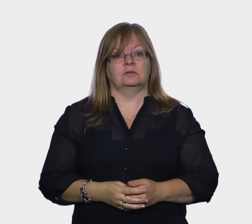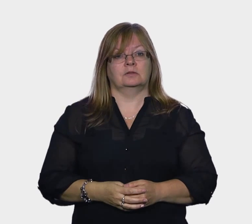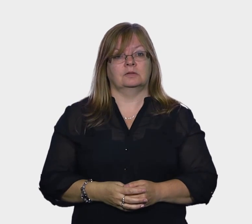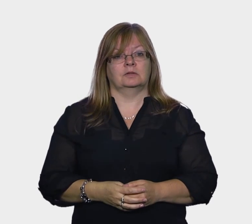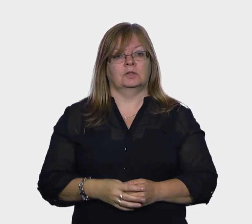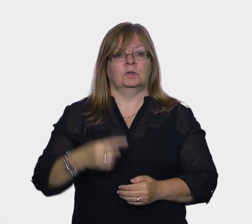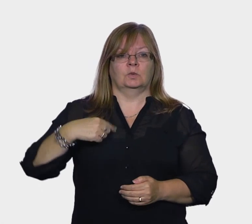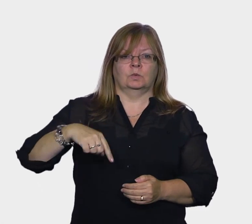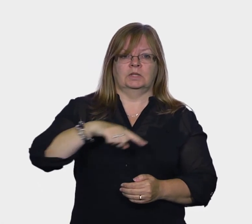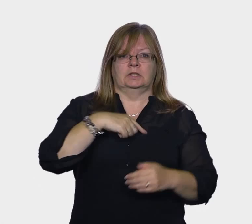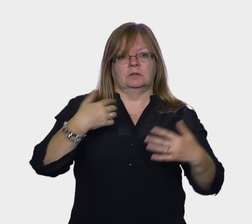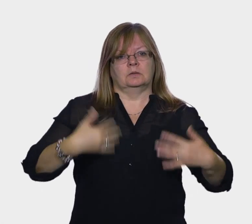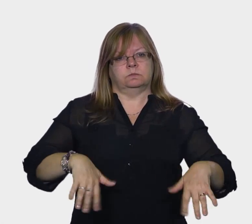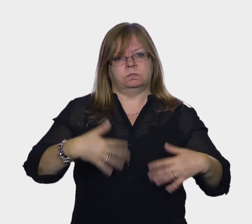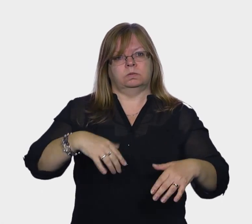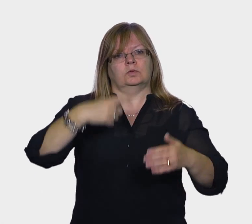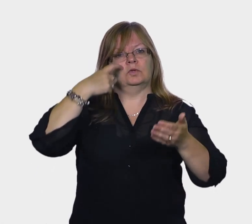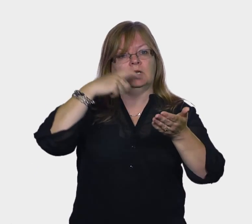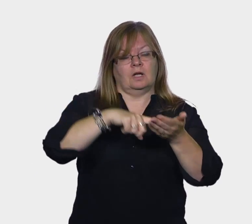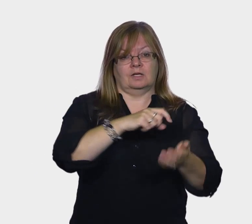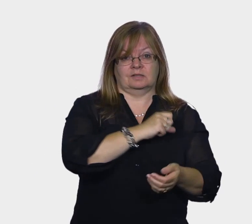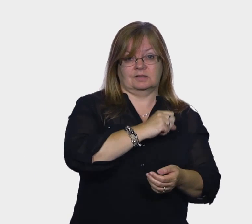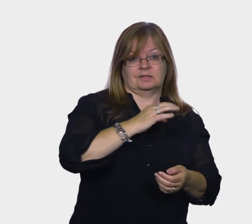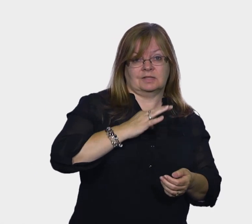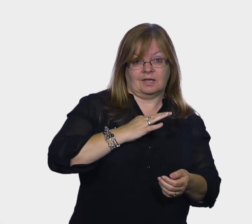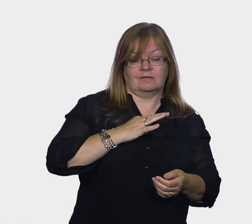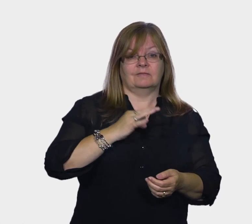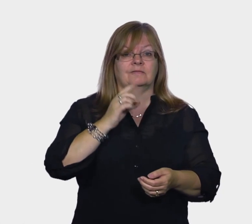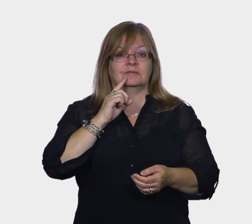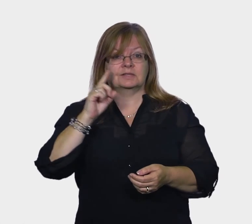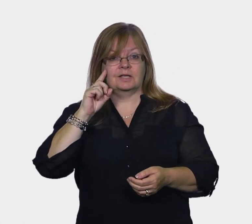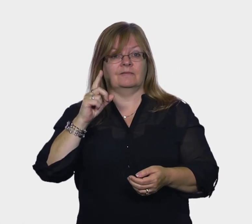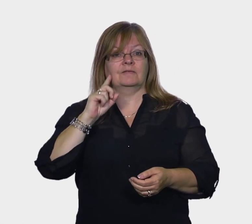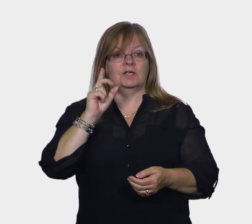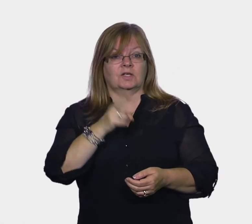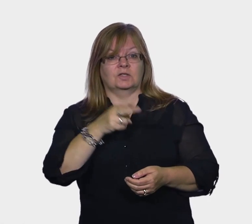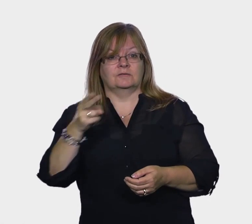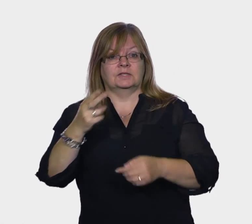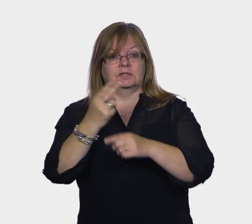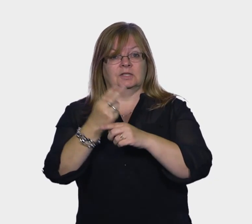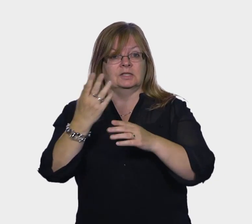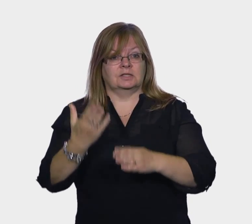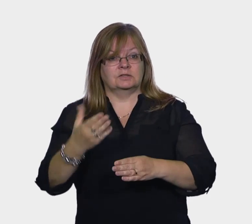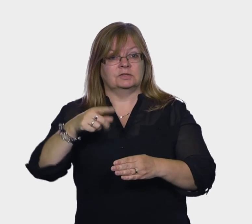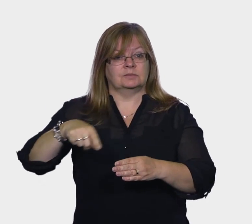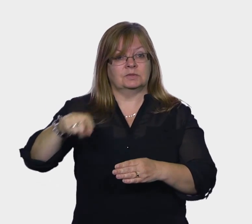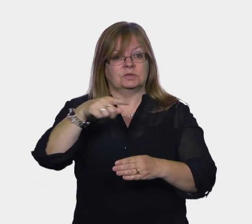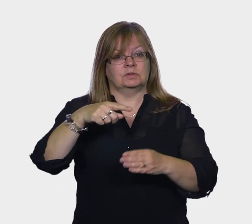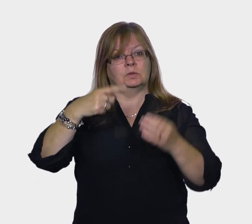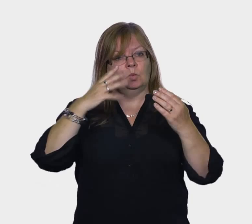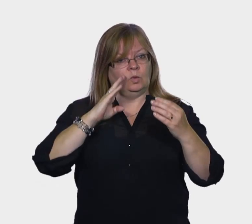We recognize it may take staff and Deaf and hard of hearing consumers